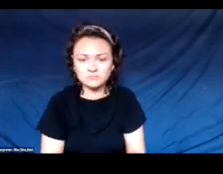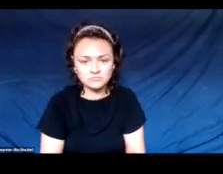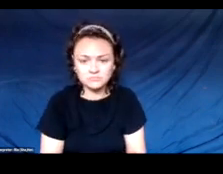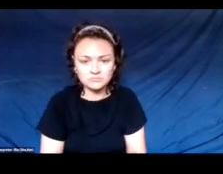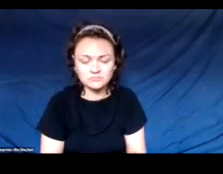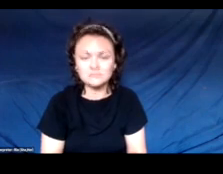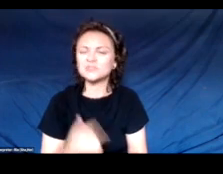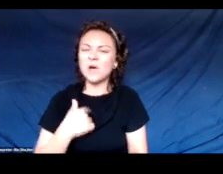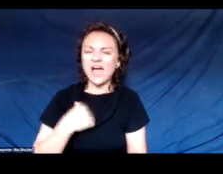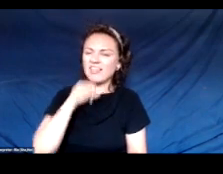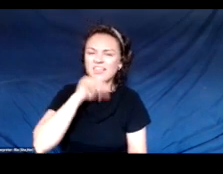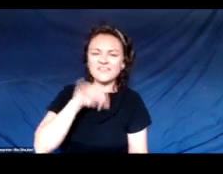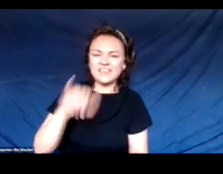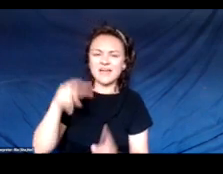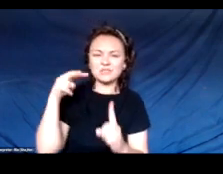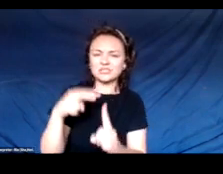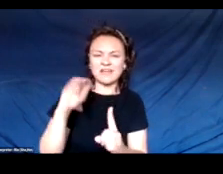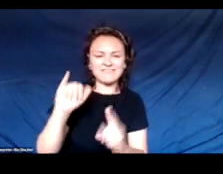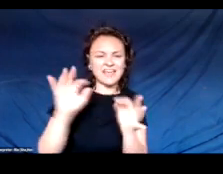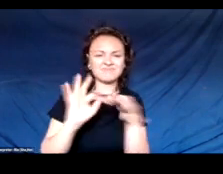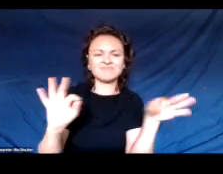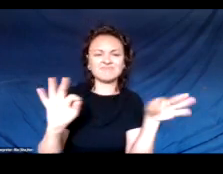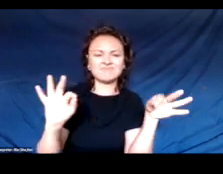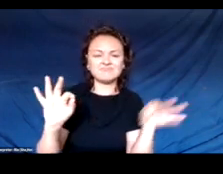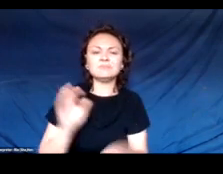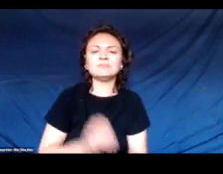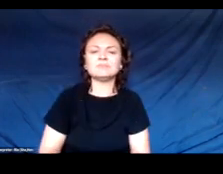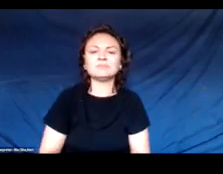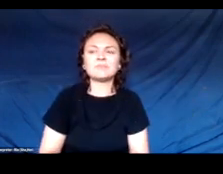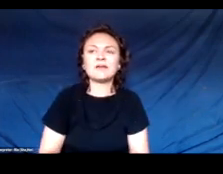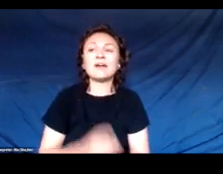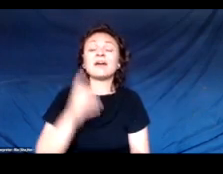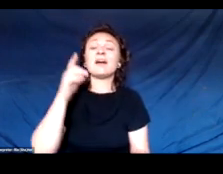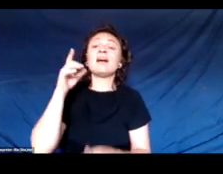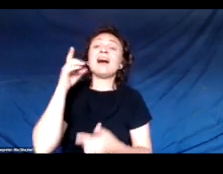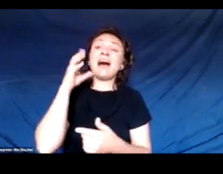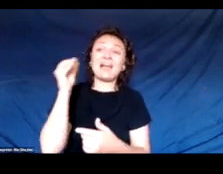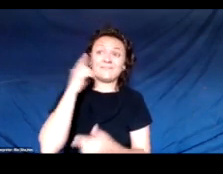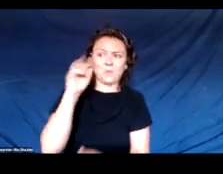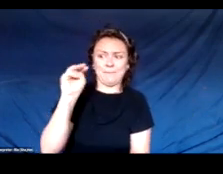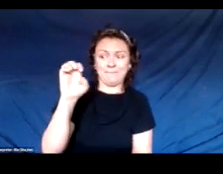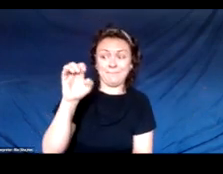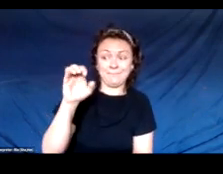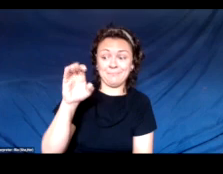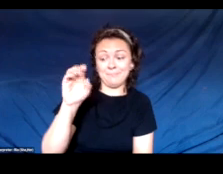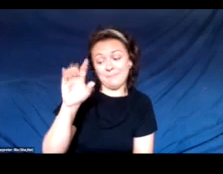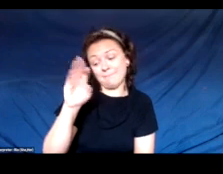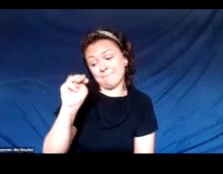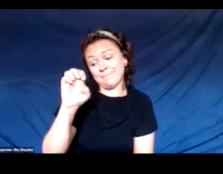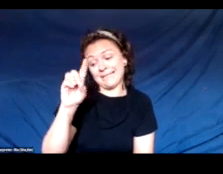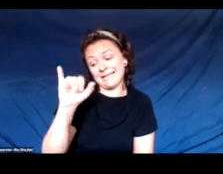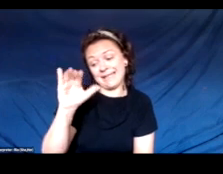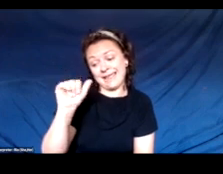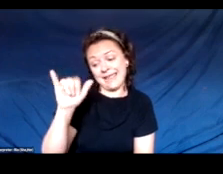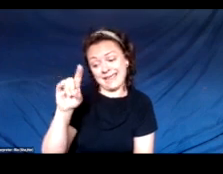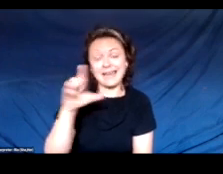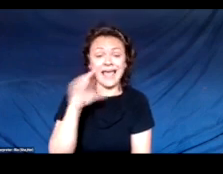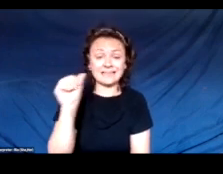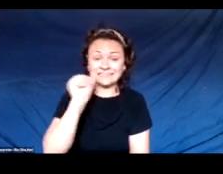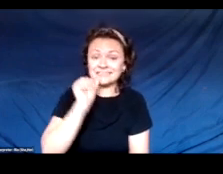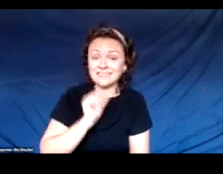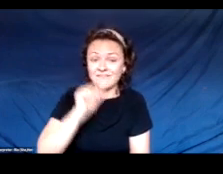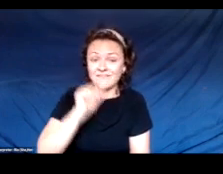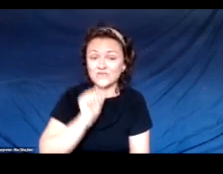As for Medicaid and the suffering in